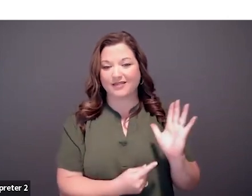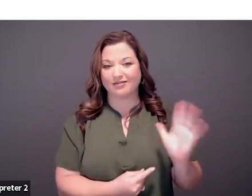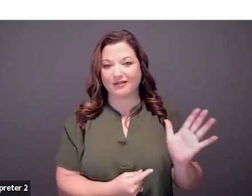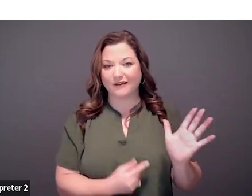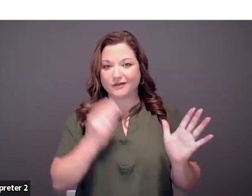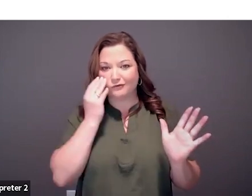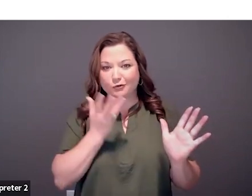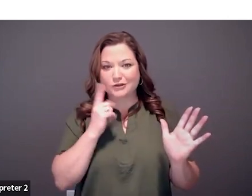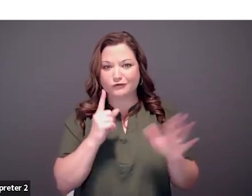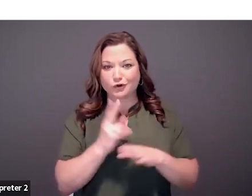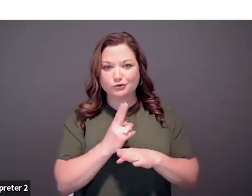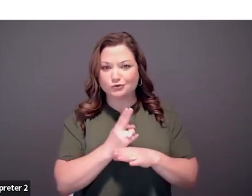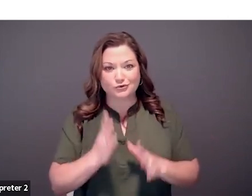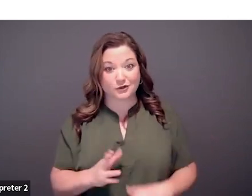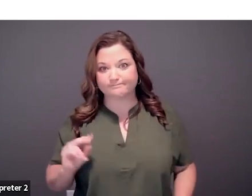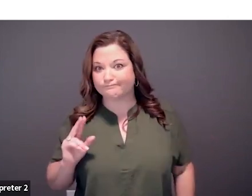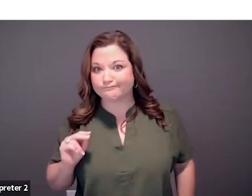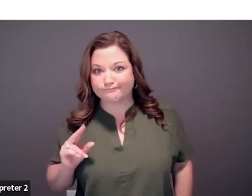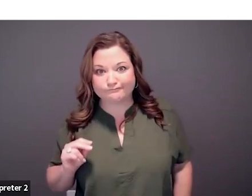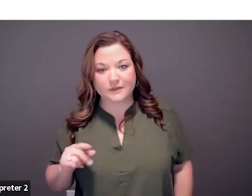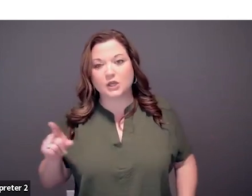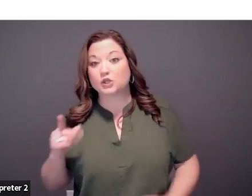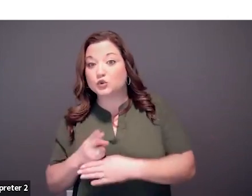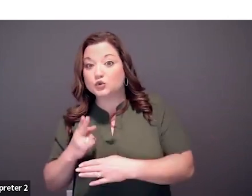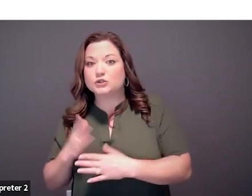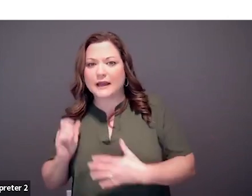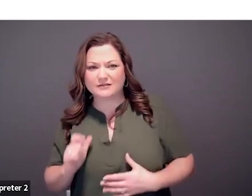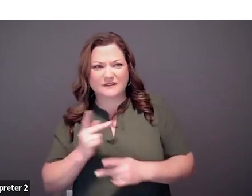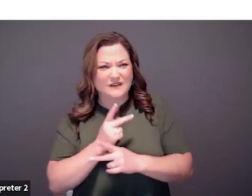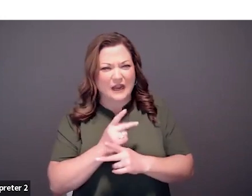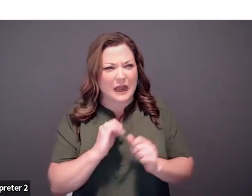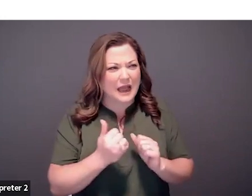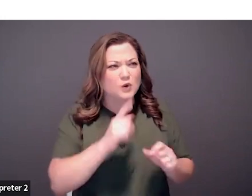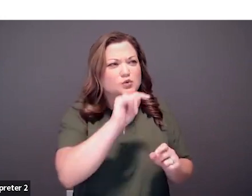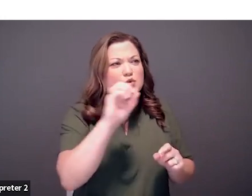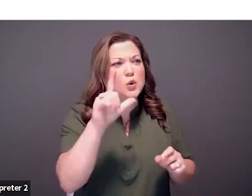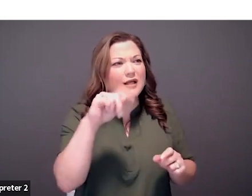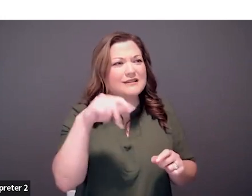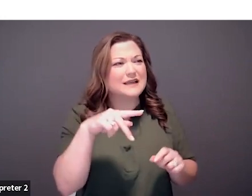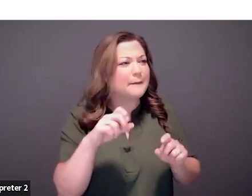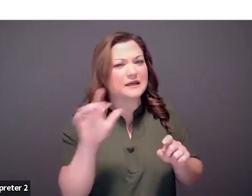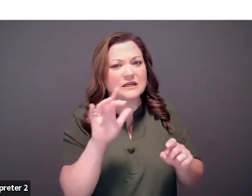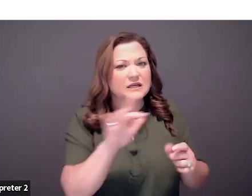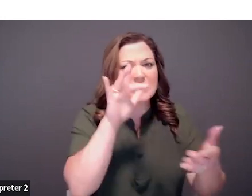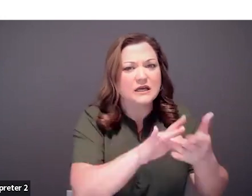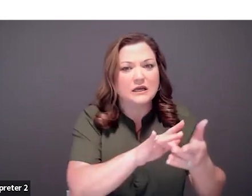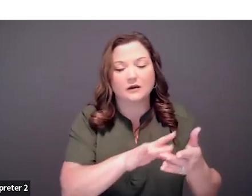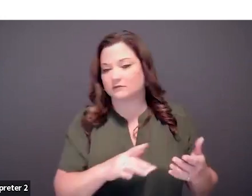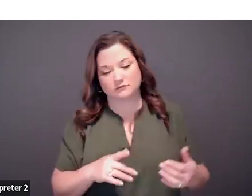The user has to actually figure out how to click on the tooltip, which most of them are not of a minimum tap size.